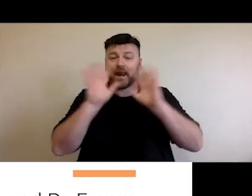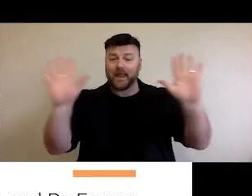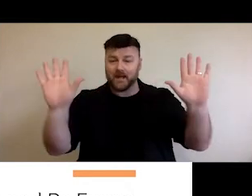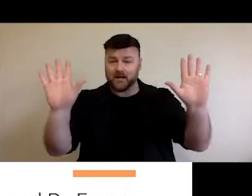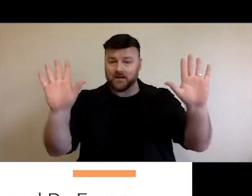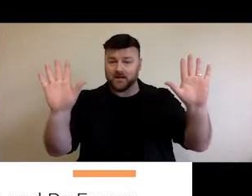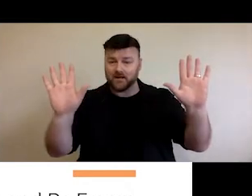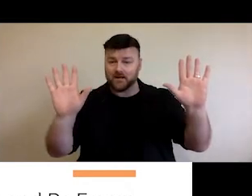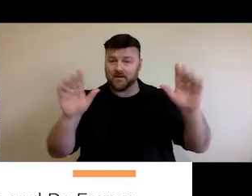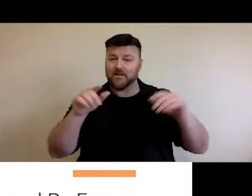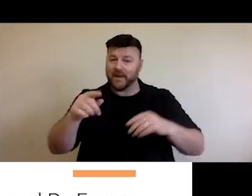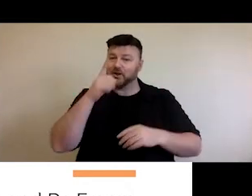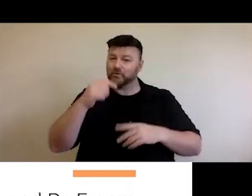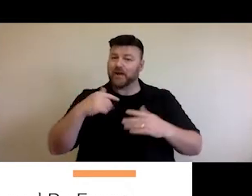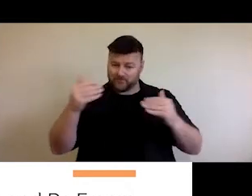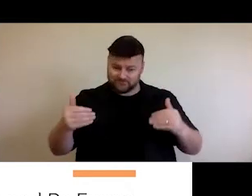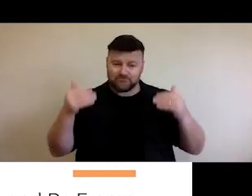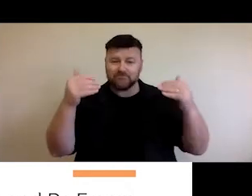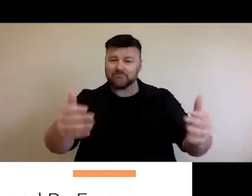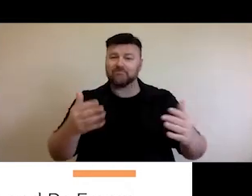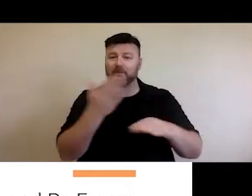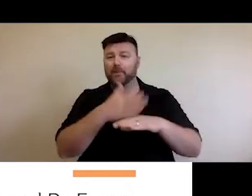you'll be able to implement and execute against that. I just want to